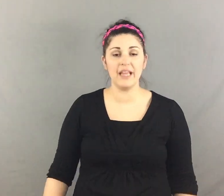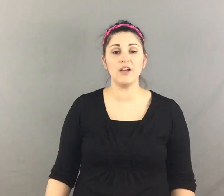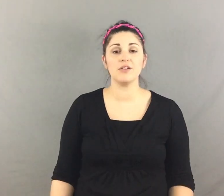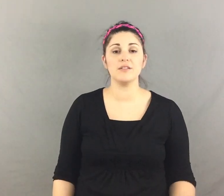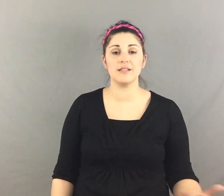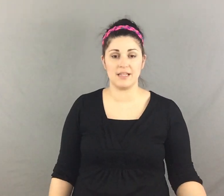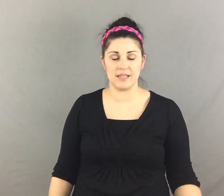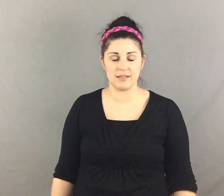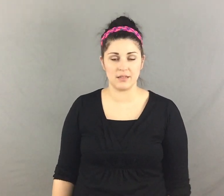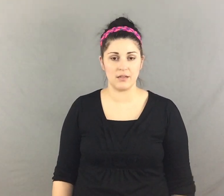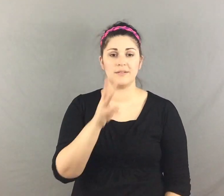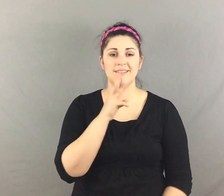Here's a sentence.